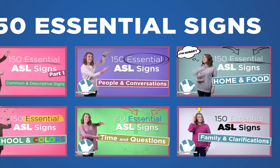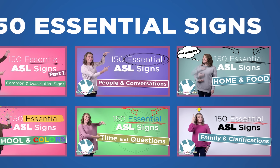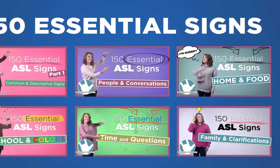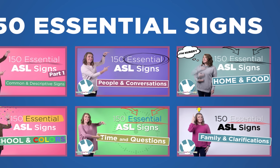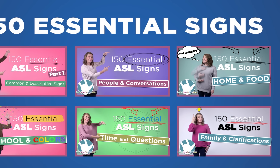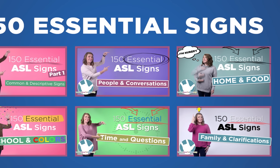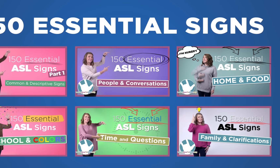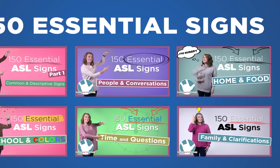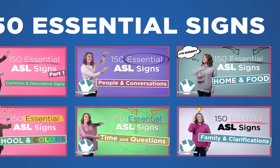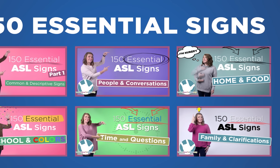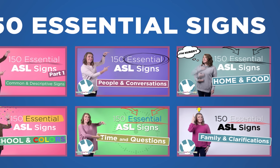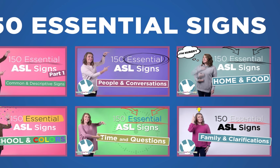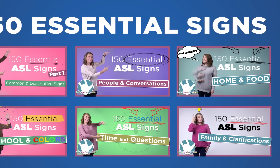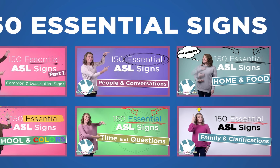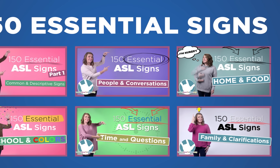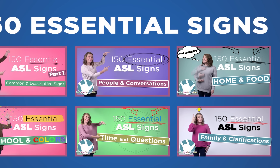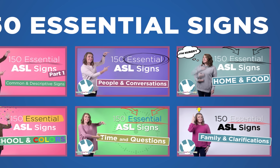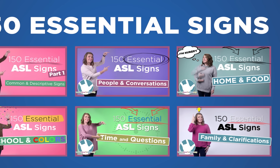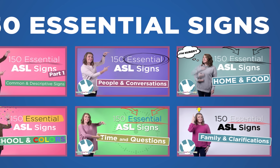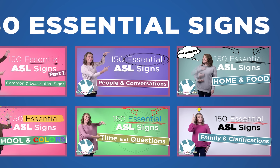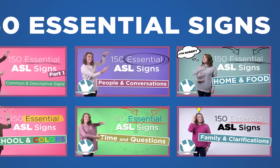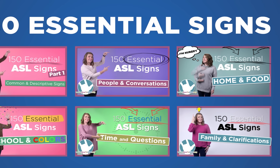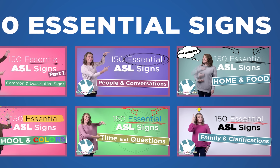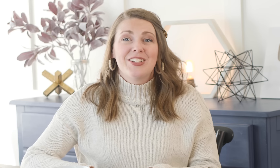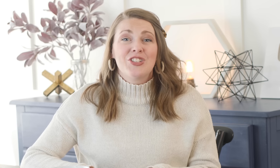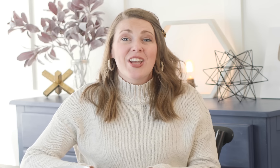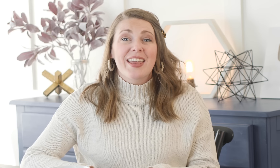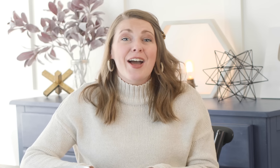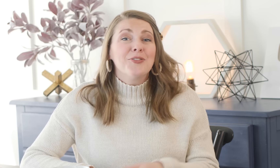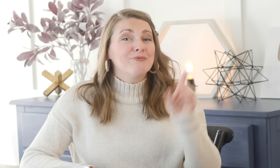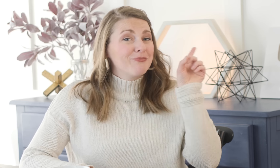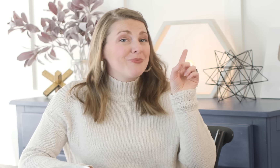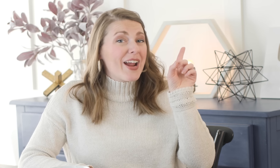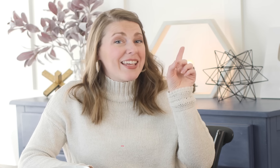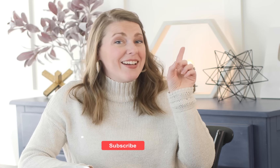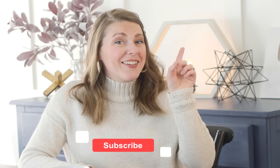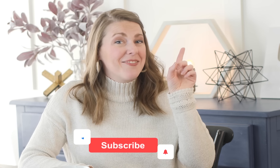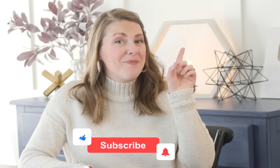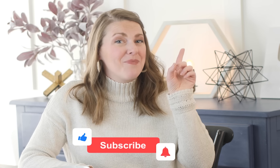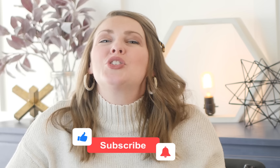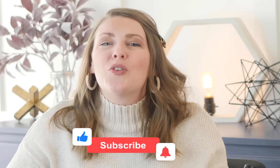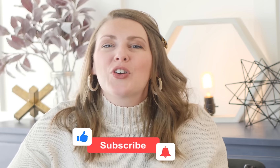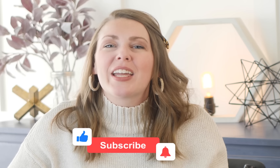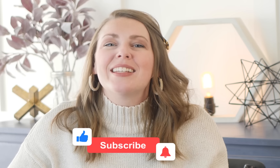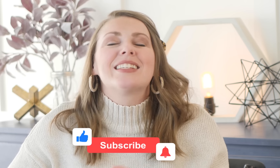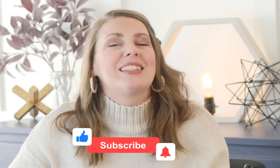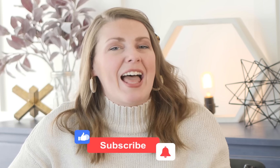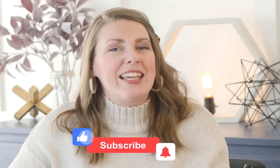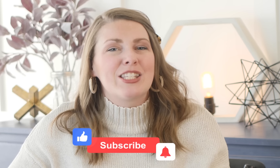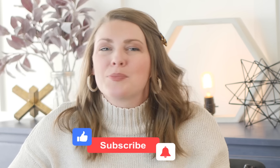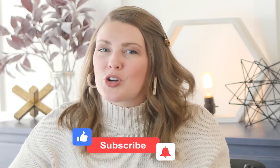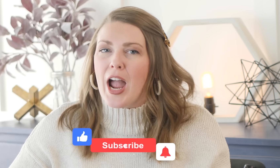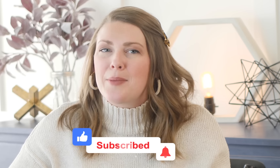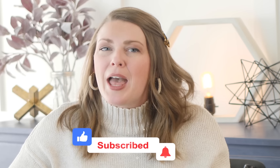some of these signs and of course more. Check it out right here. Don't forget to like, subscribe, and